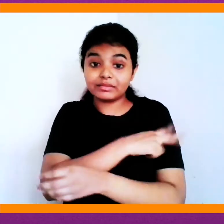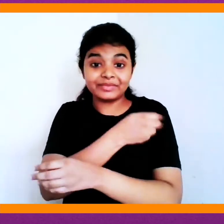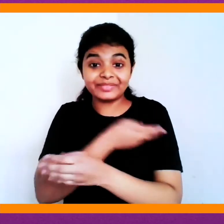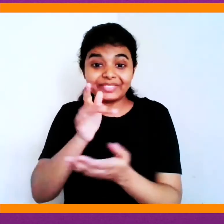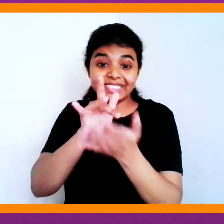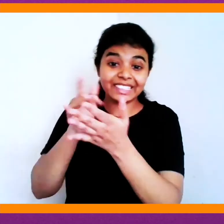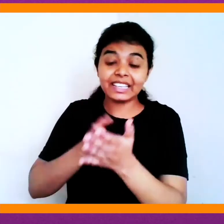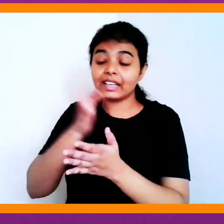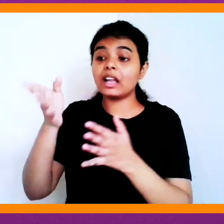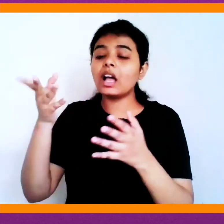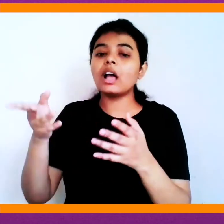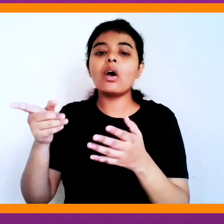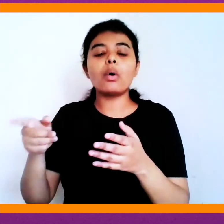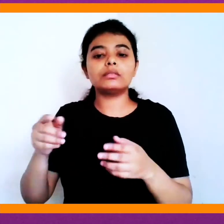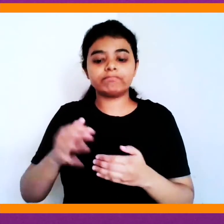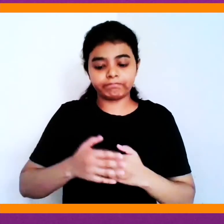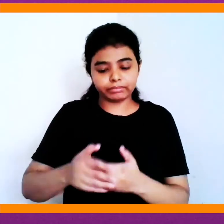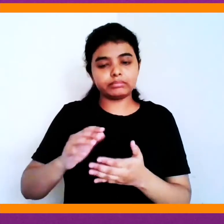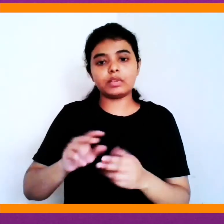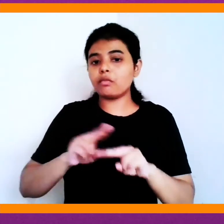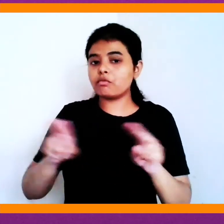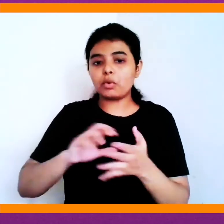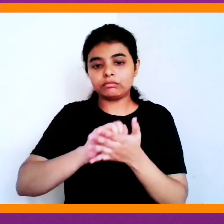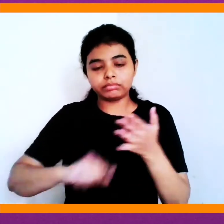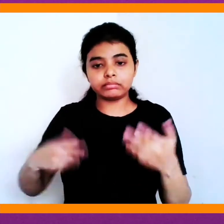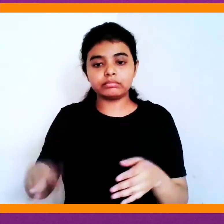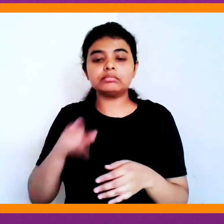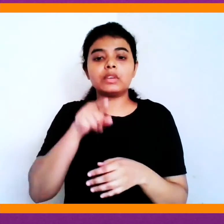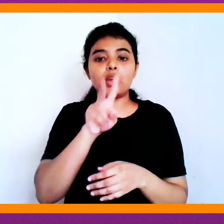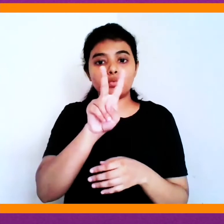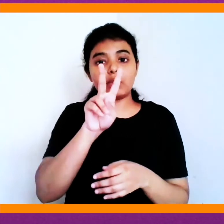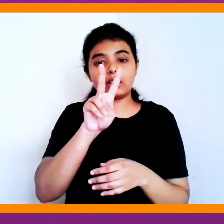the bleeding could be a little more and then she has to take the same tablets in the hospital and